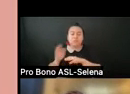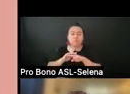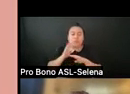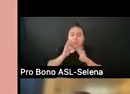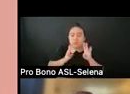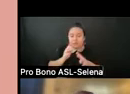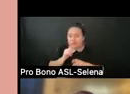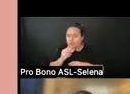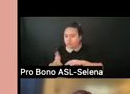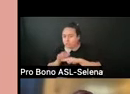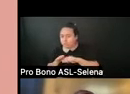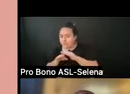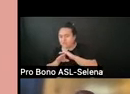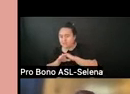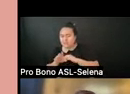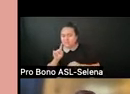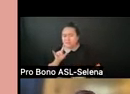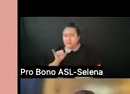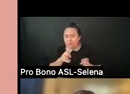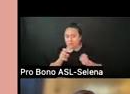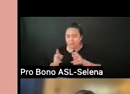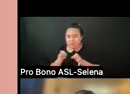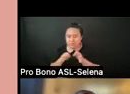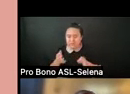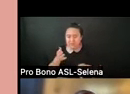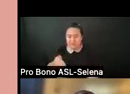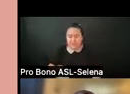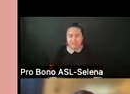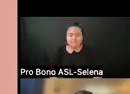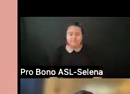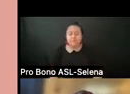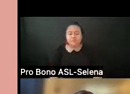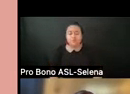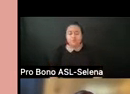I know Katy is going to drop that into the chat.